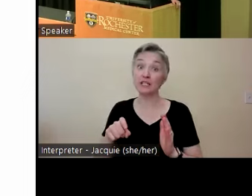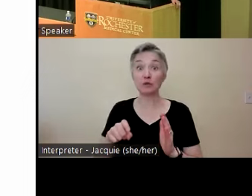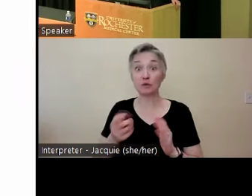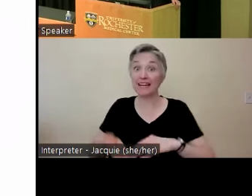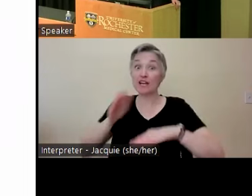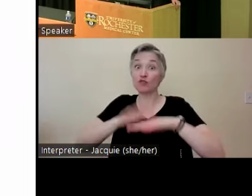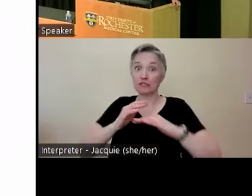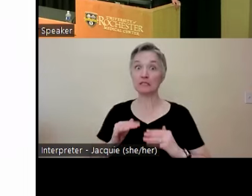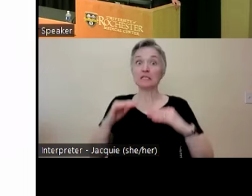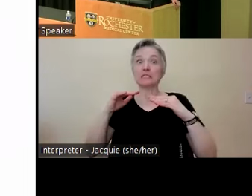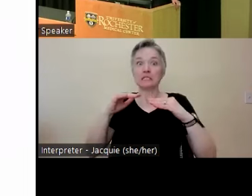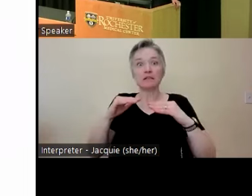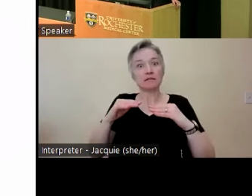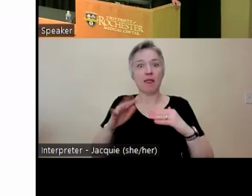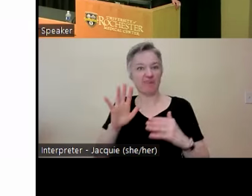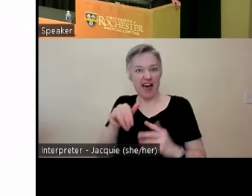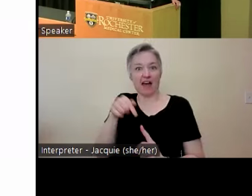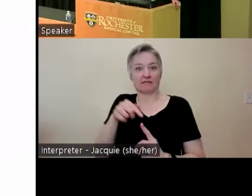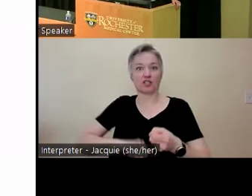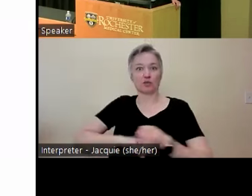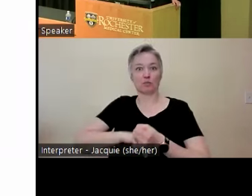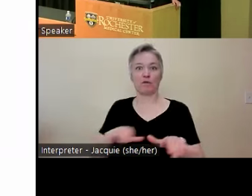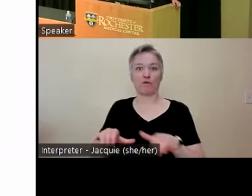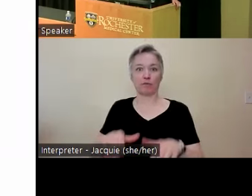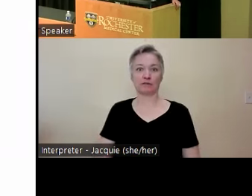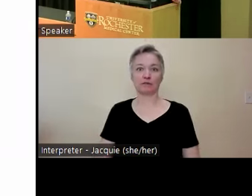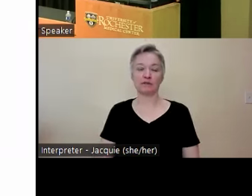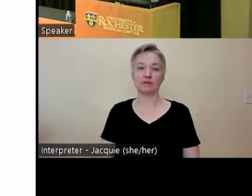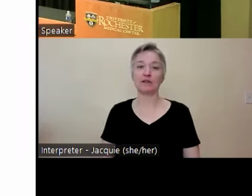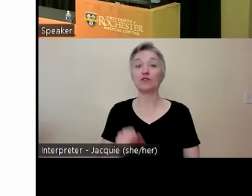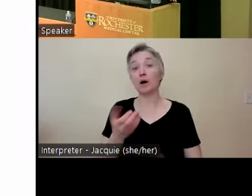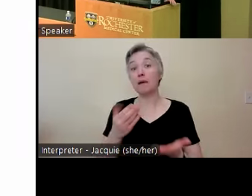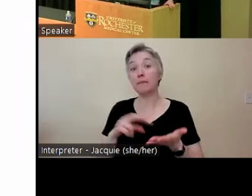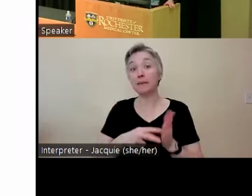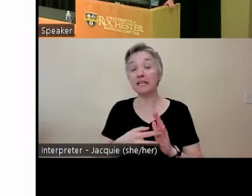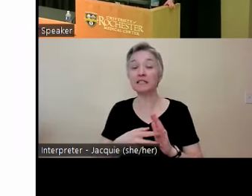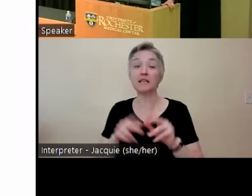support performance so that could look like having someone listen to music while they're working on